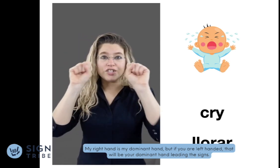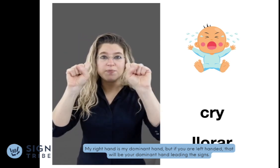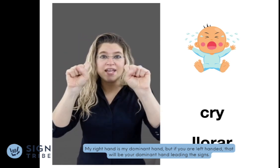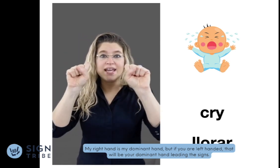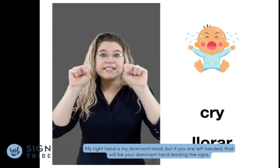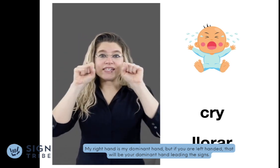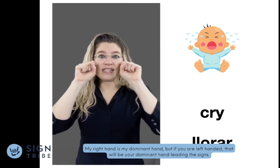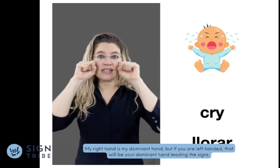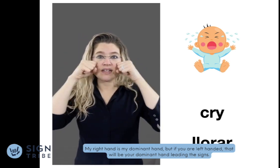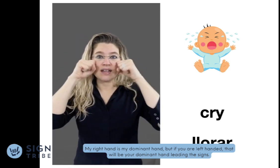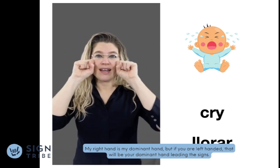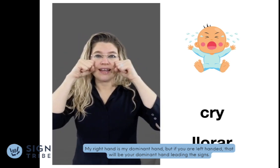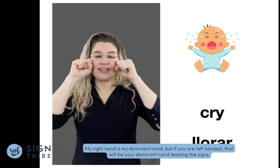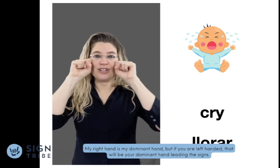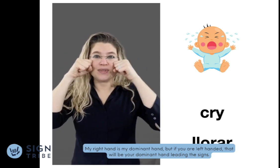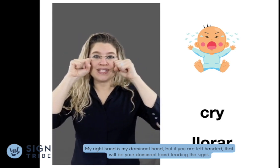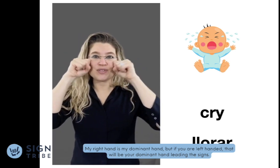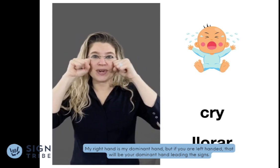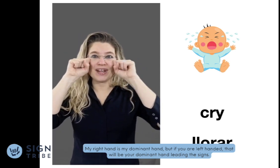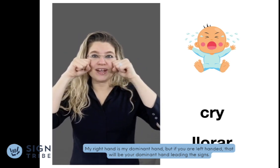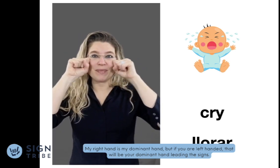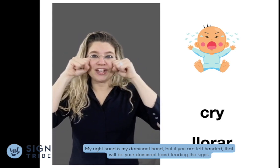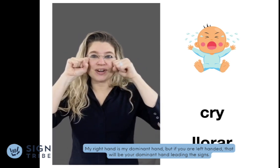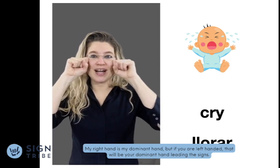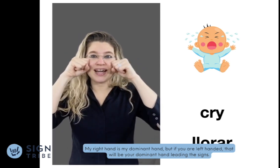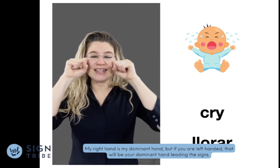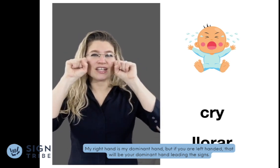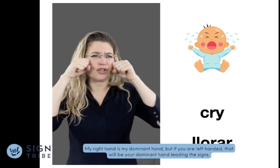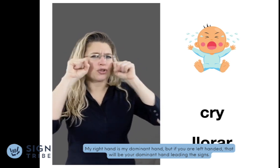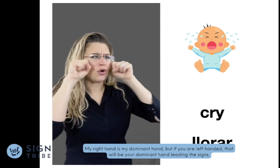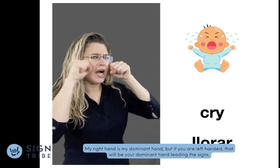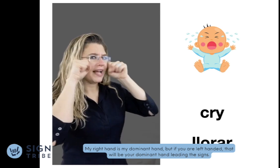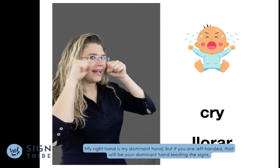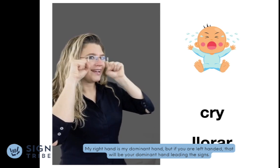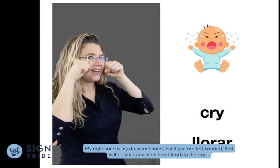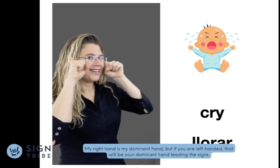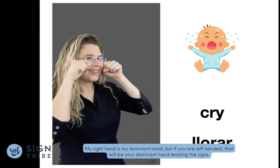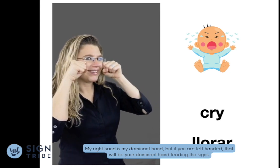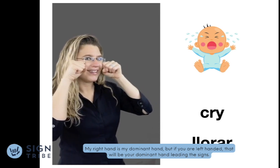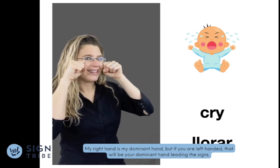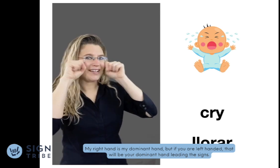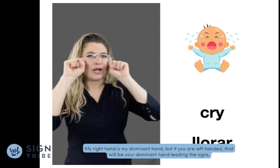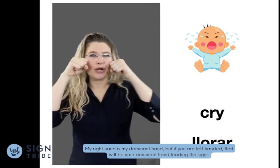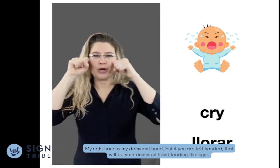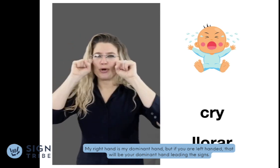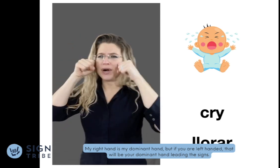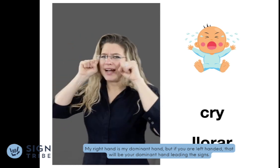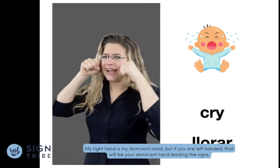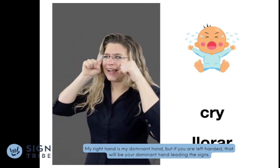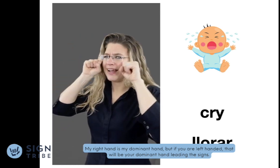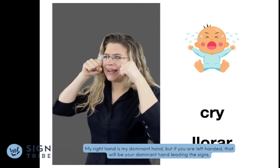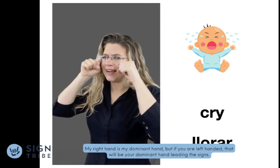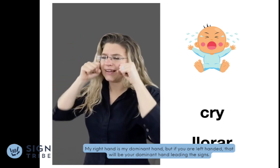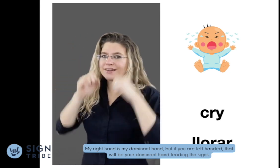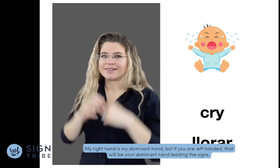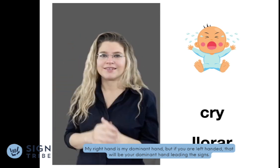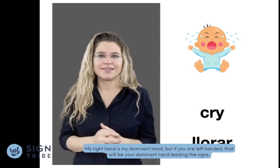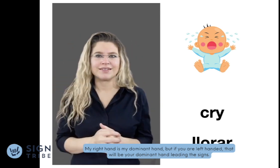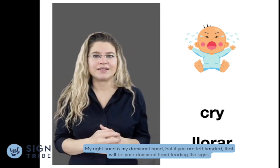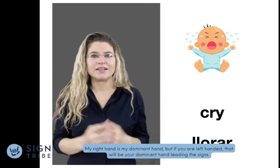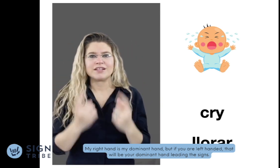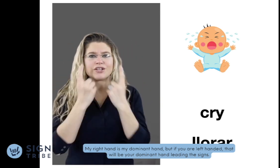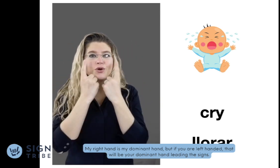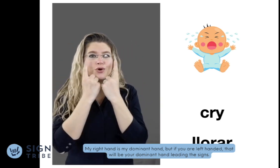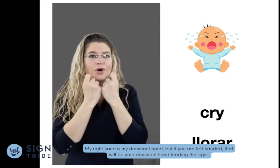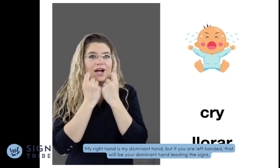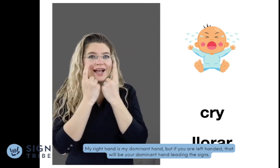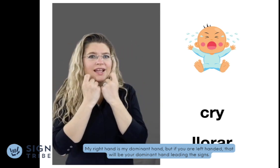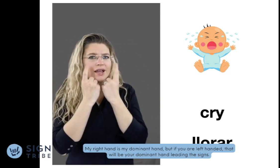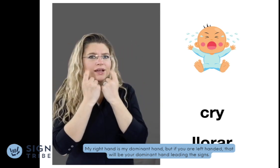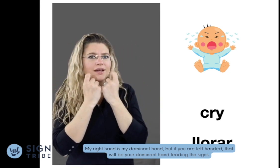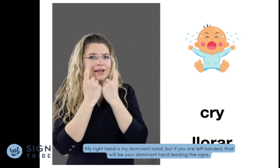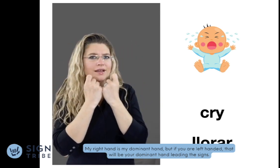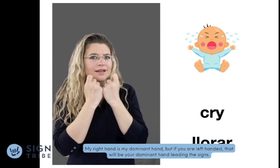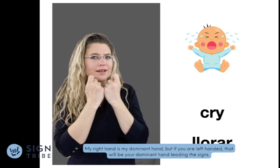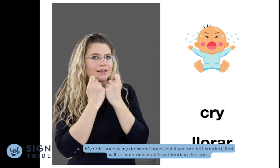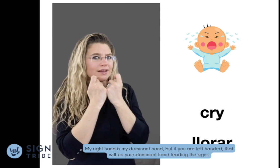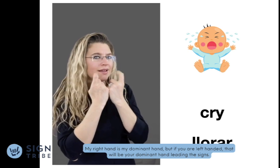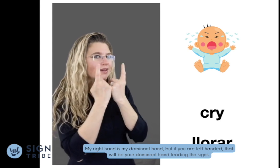make S's and do this right by your eyes like you're crying. Cry. So cry,